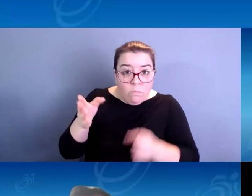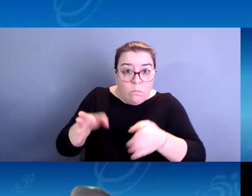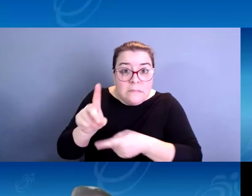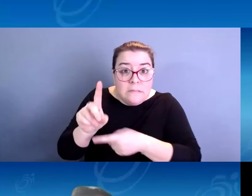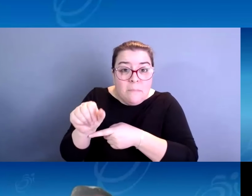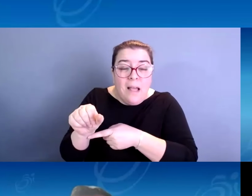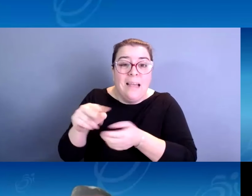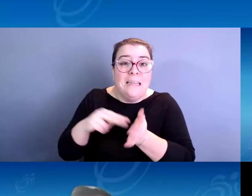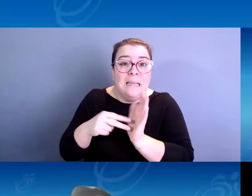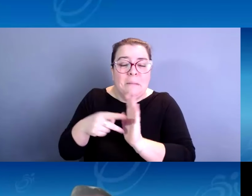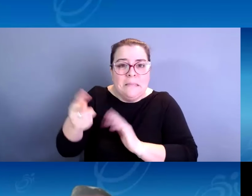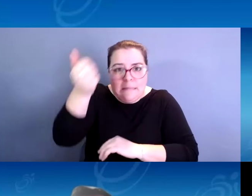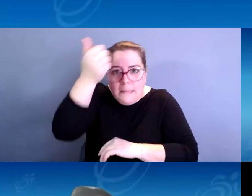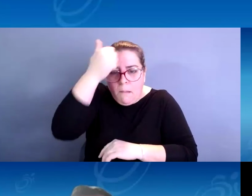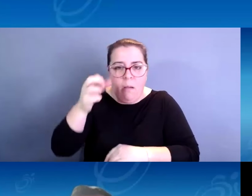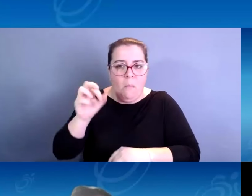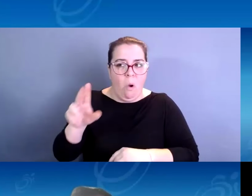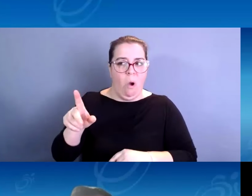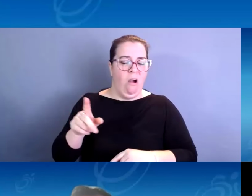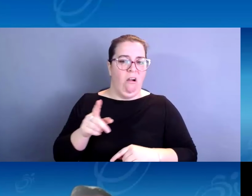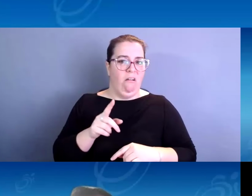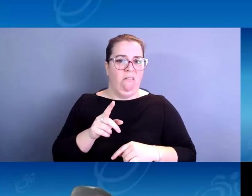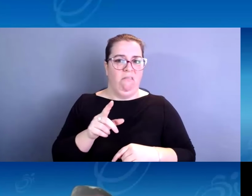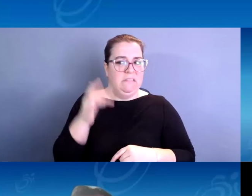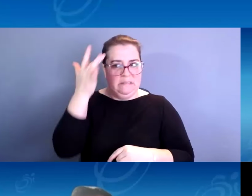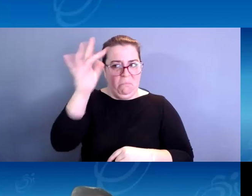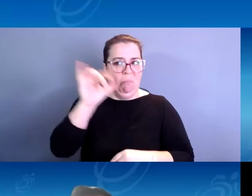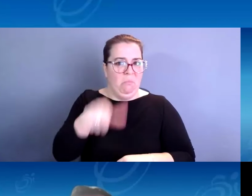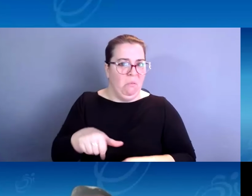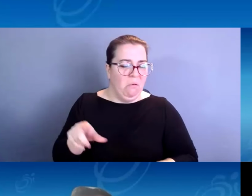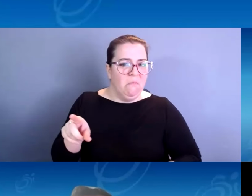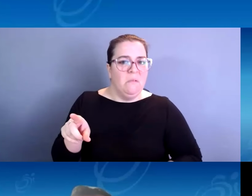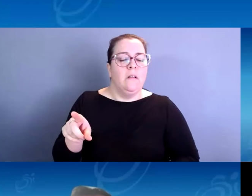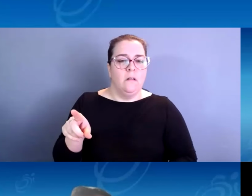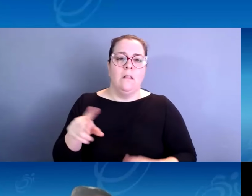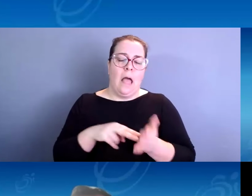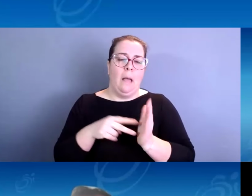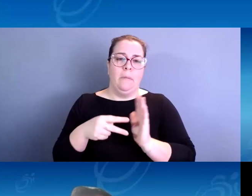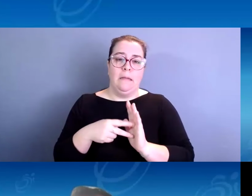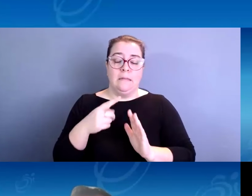more difficult work tasks, which does lead to underemployment. And it just adds to the stigma.